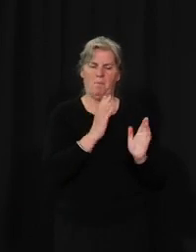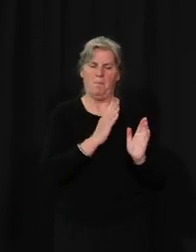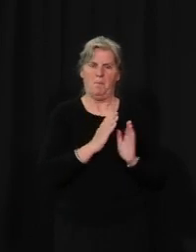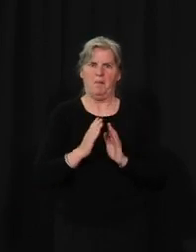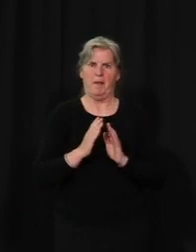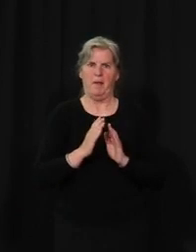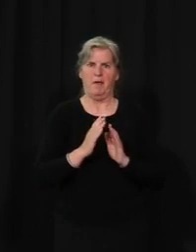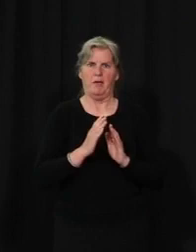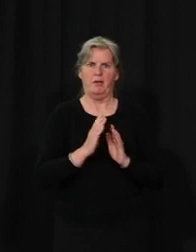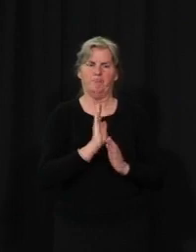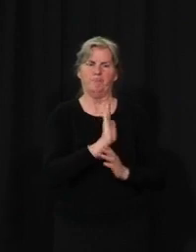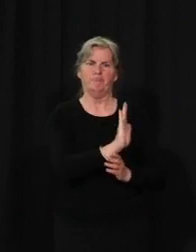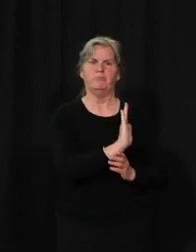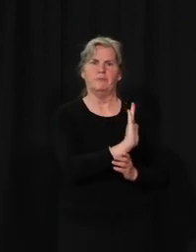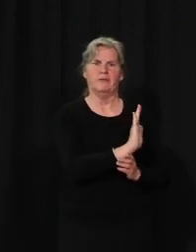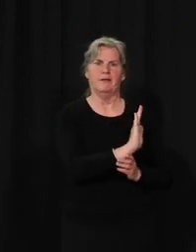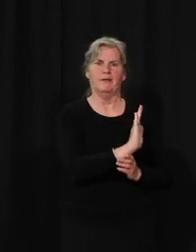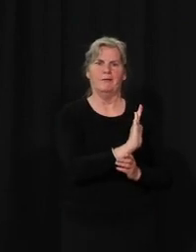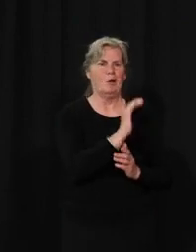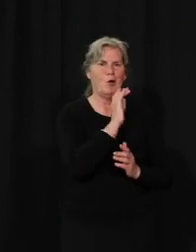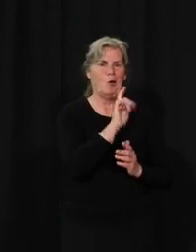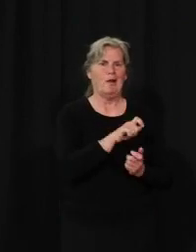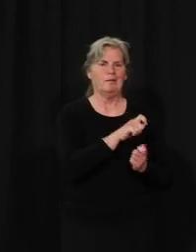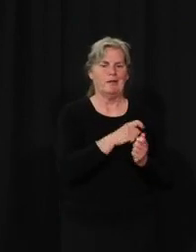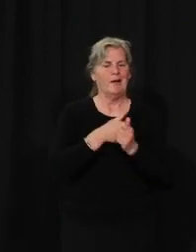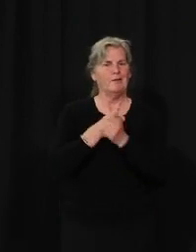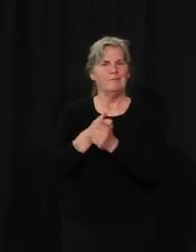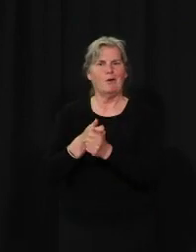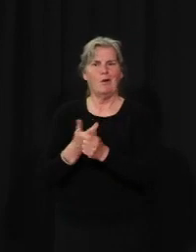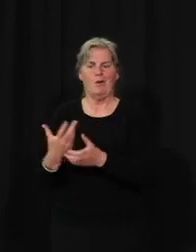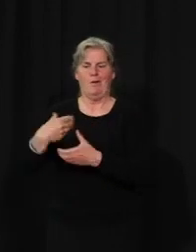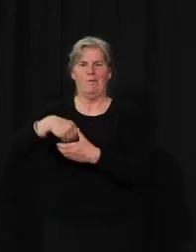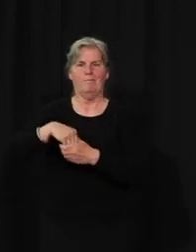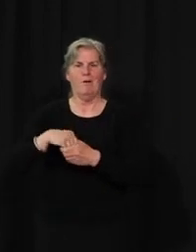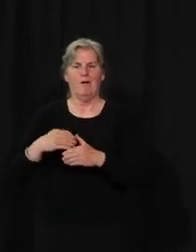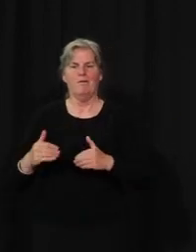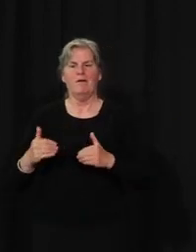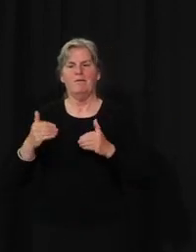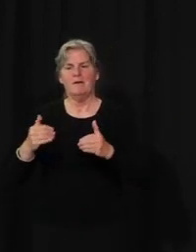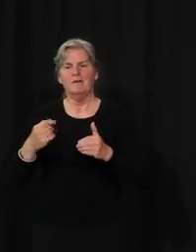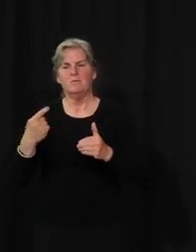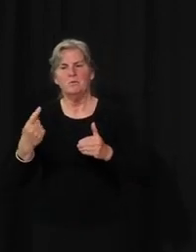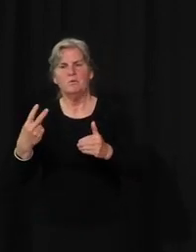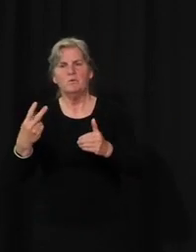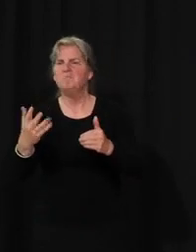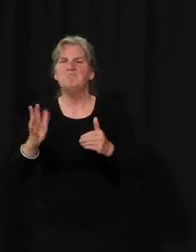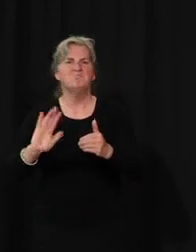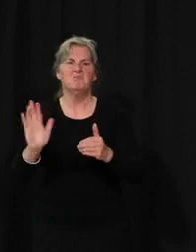that is not necessarily going to be in coordination with the overall phases of the path